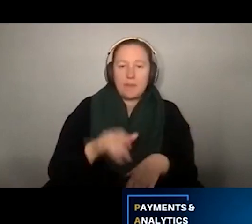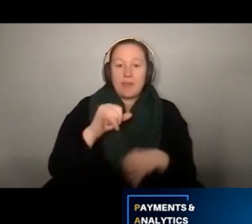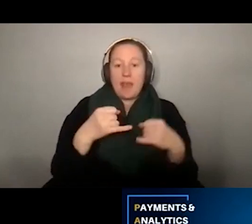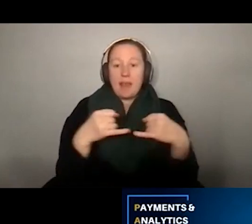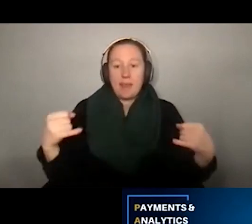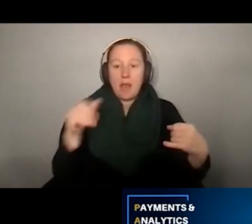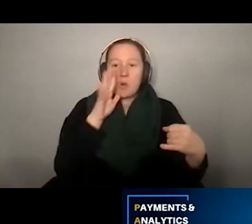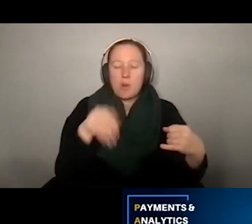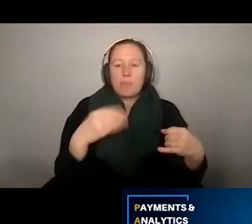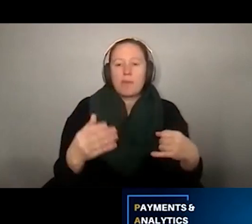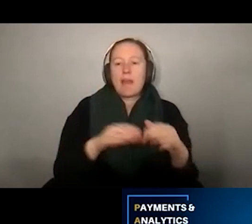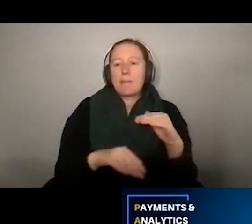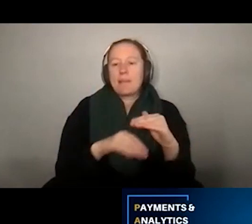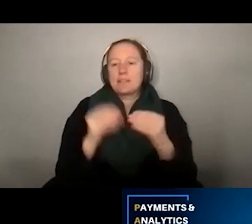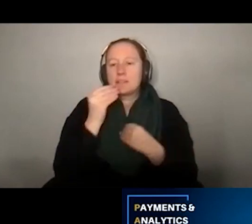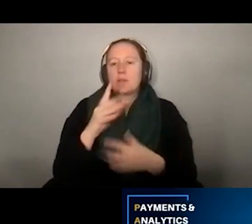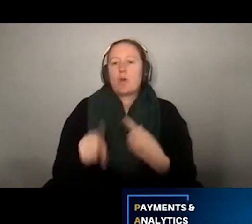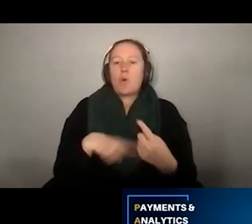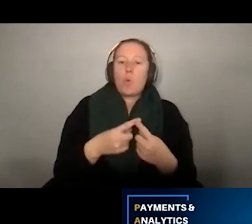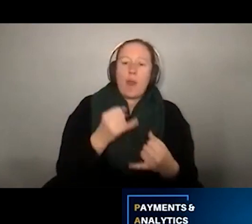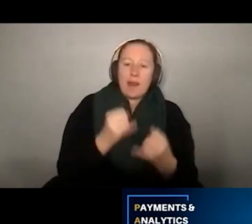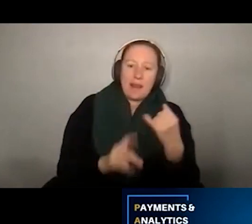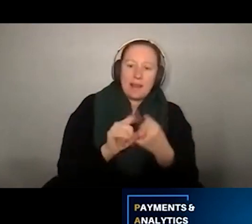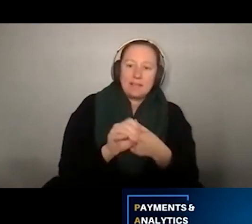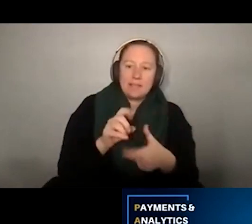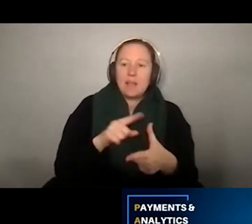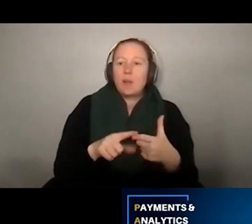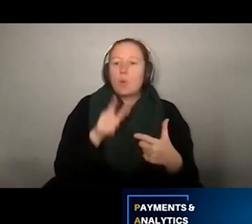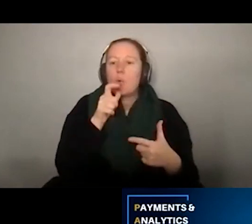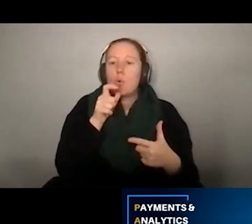some basic information about when the award date is, who the PI is.